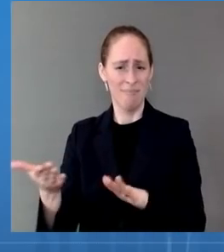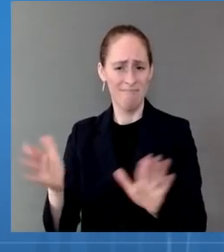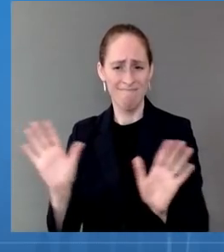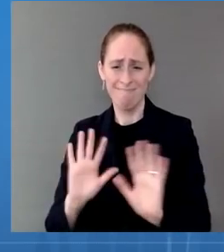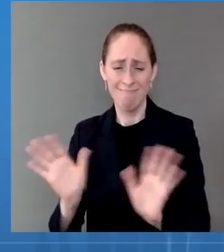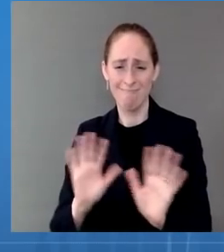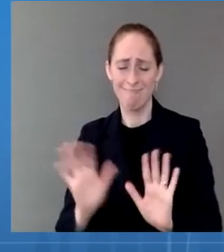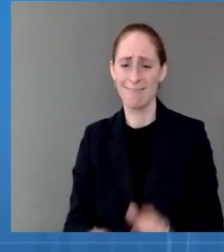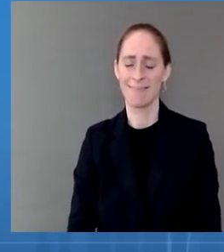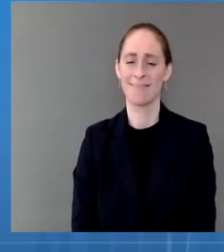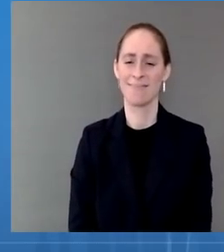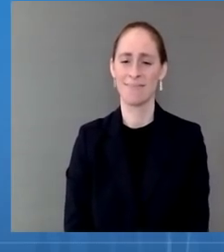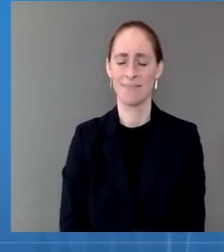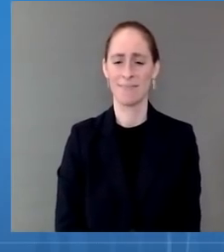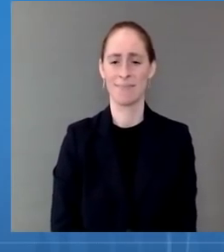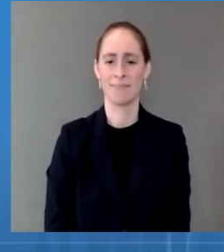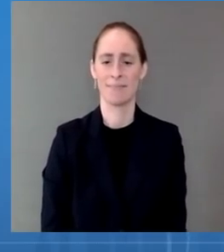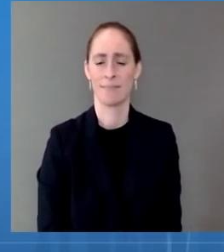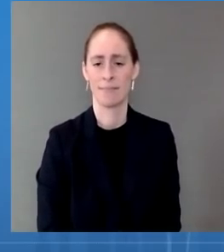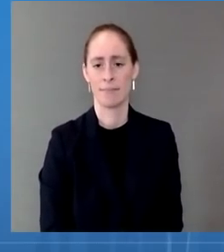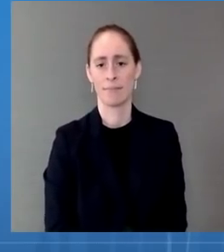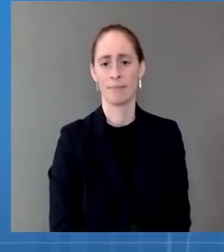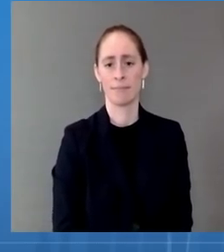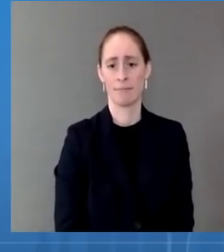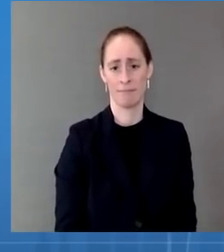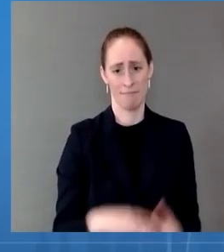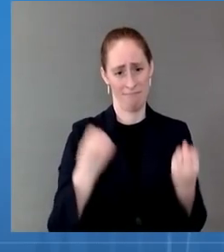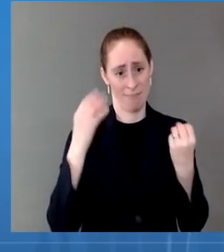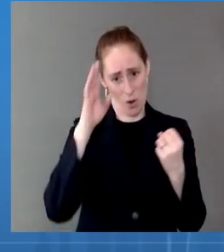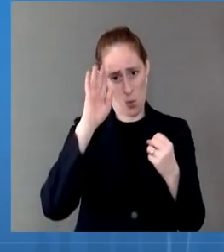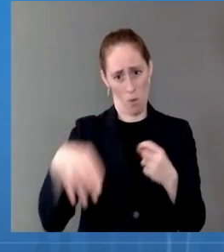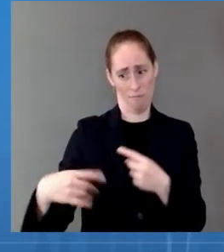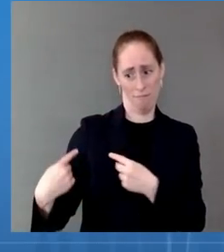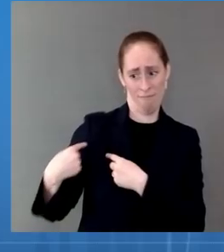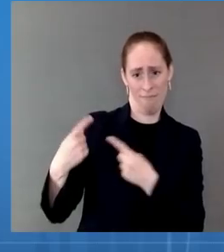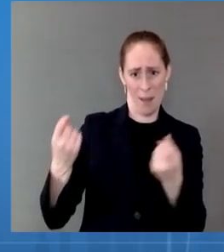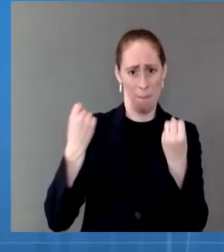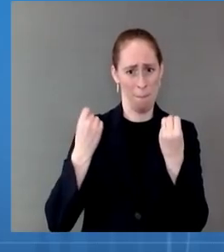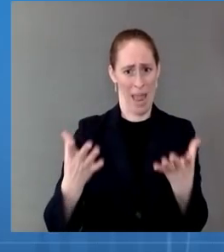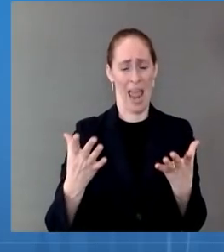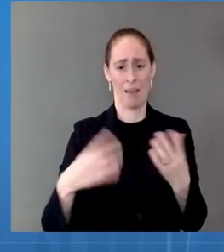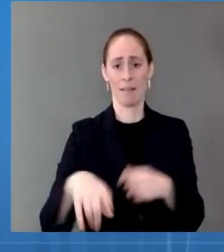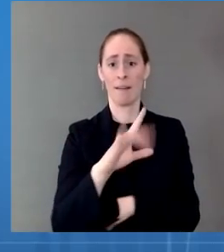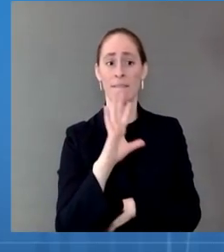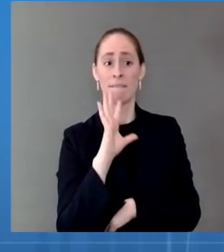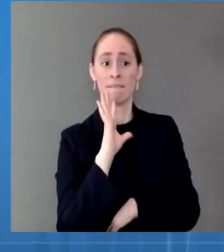The most common reported side effect among five to 11 year olds after vaccination have been mild.